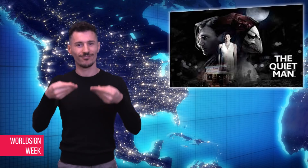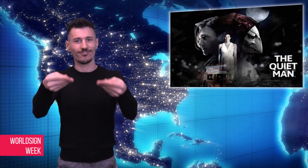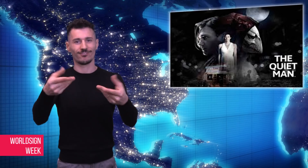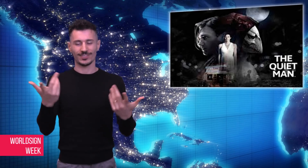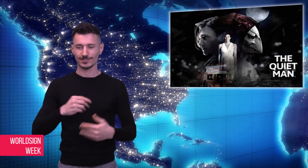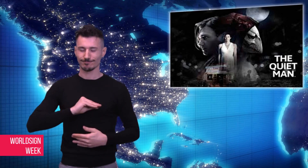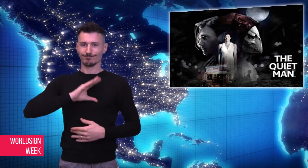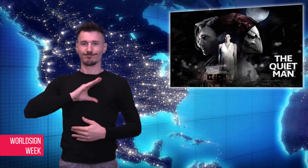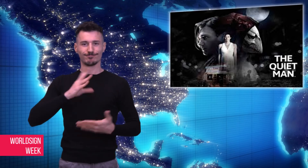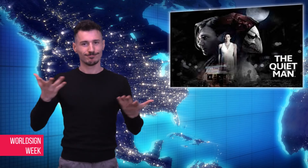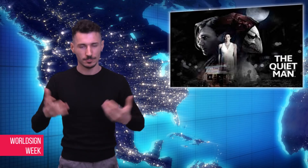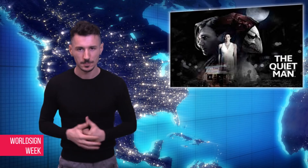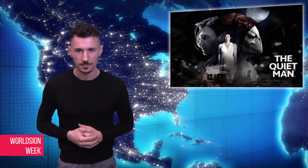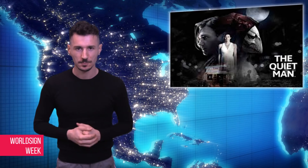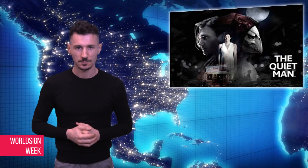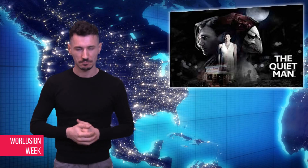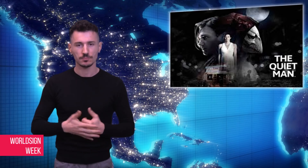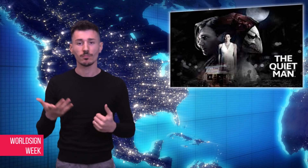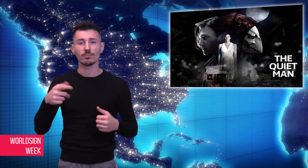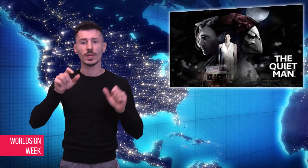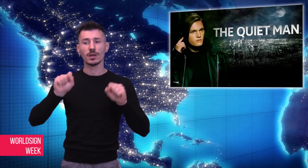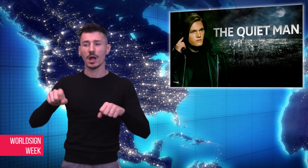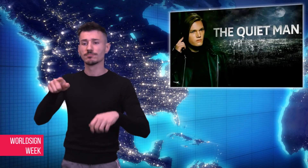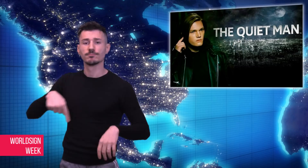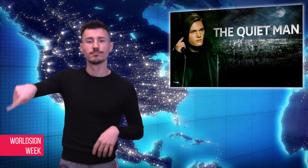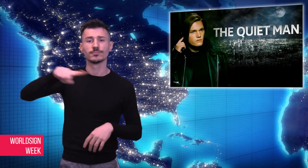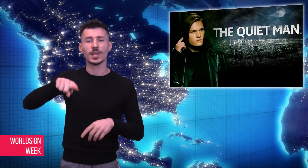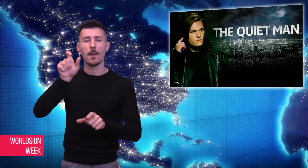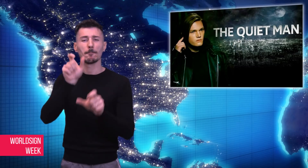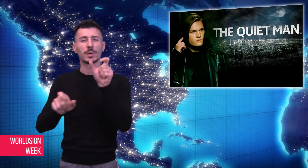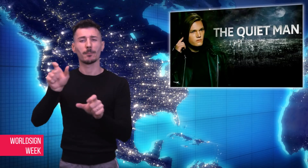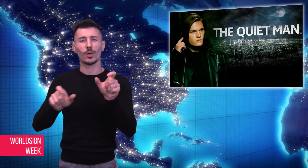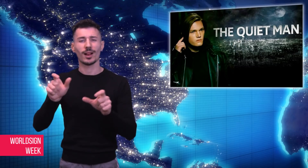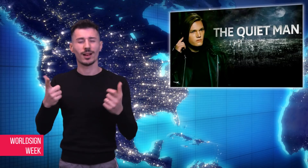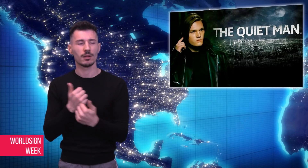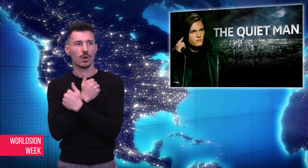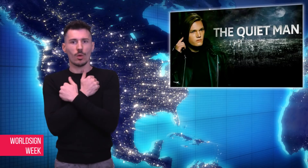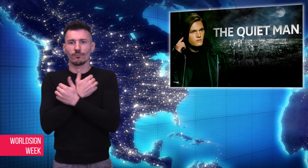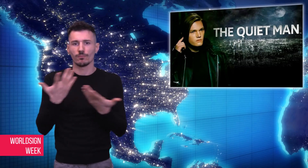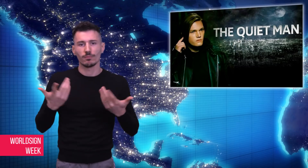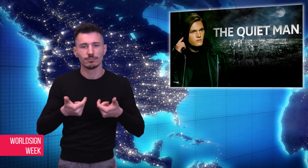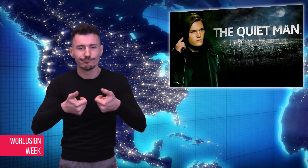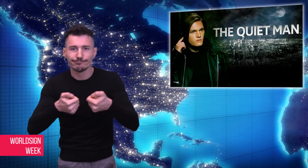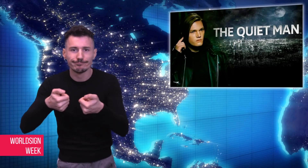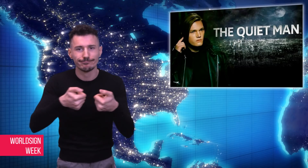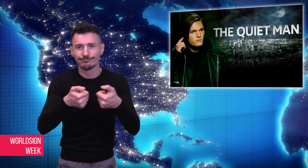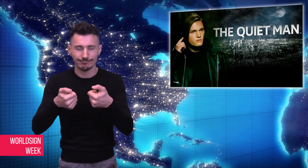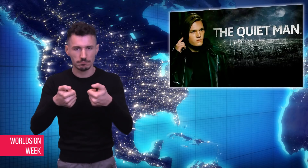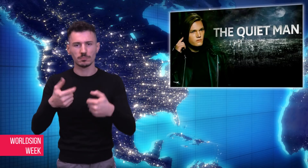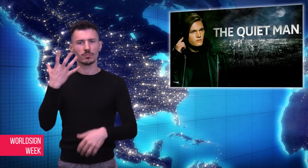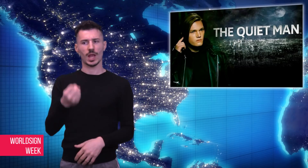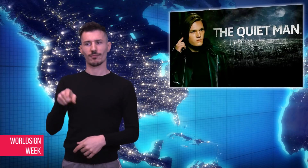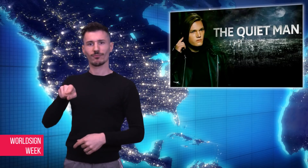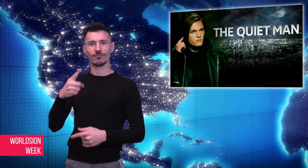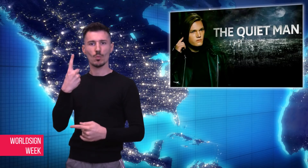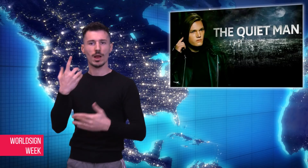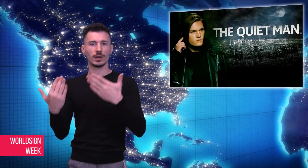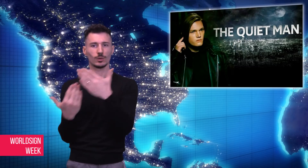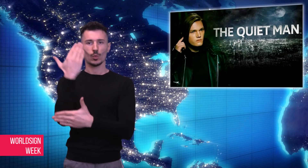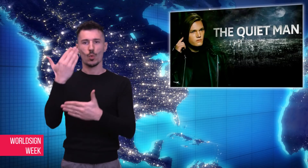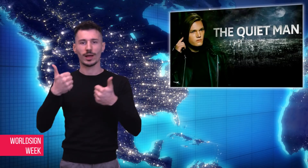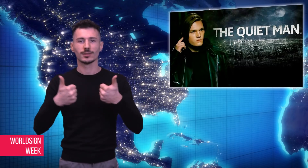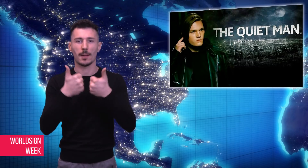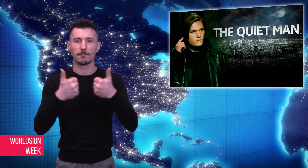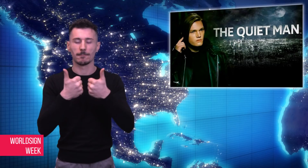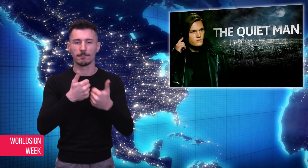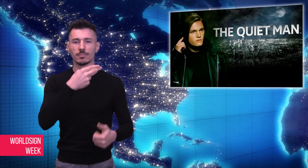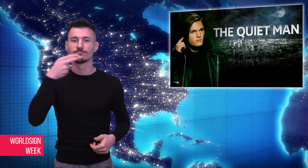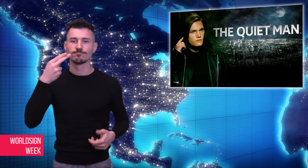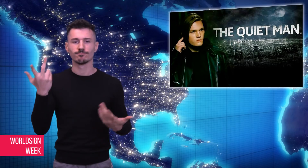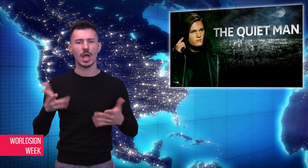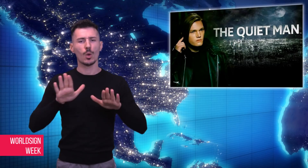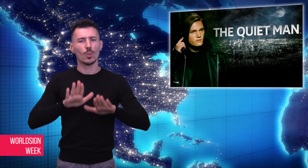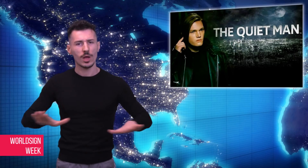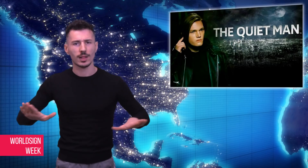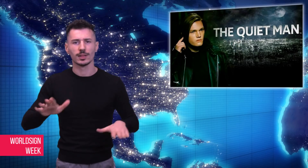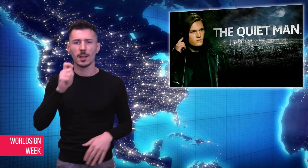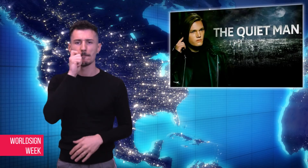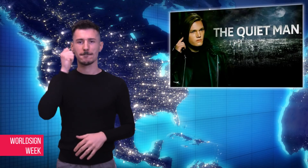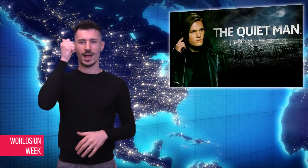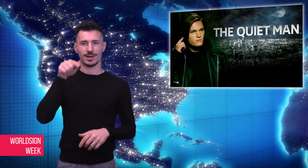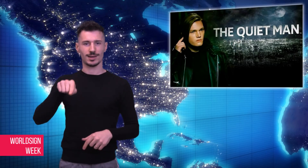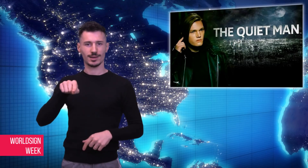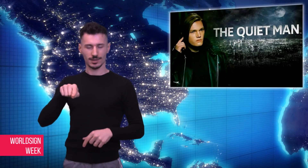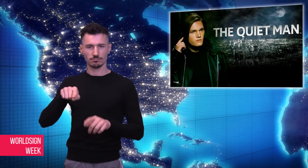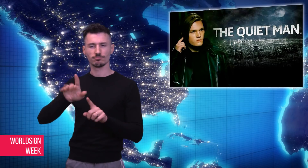For the video gamer, there is a video game called, “The Quiet Man,”